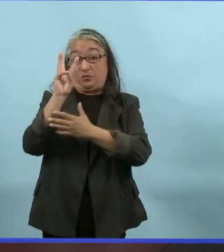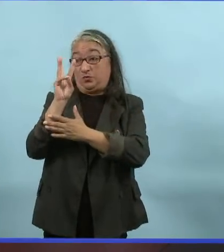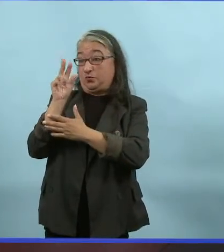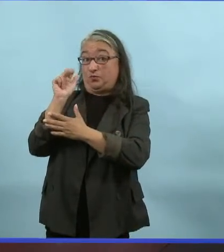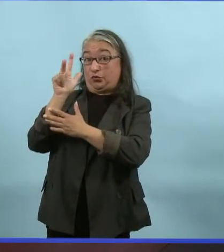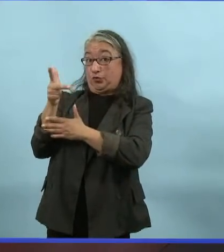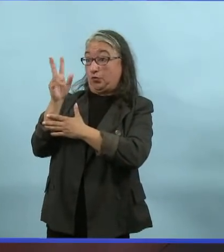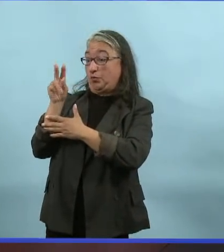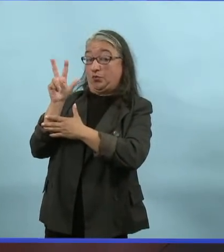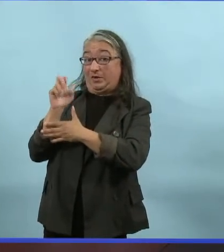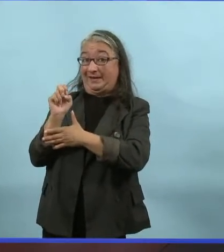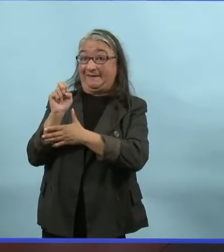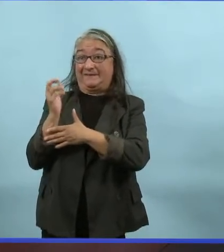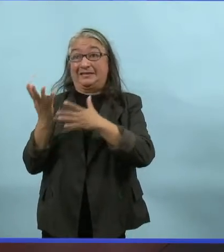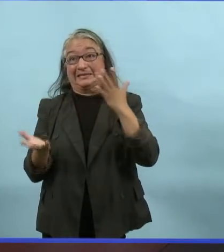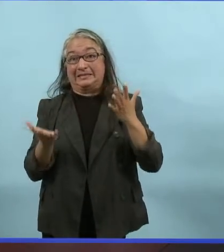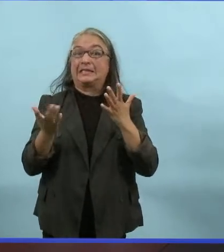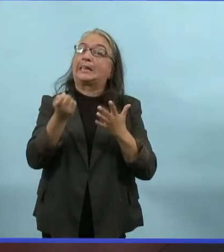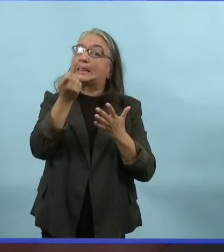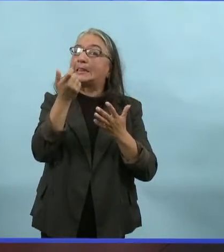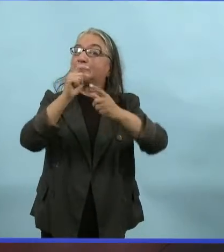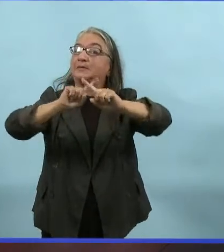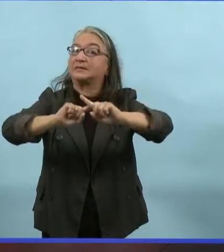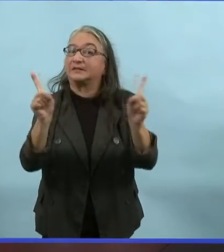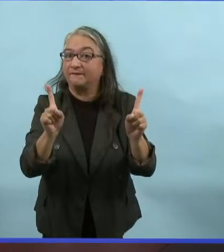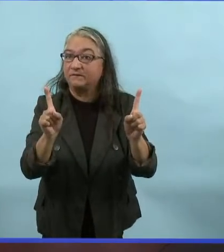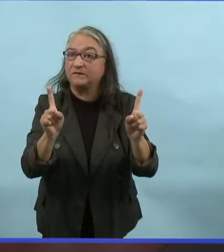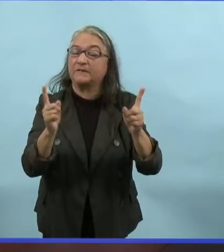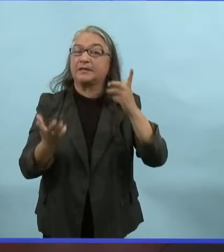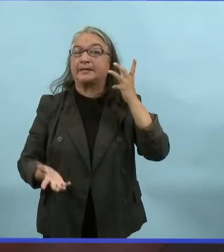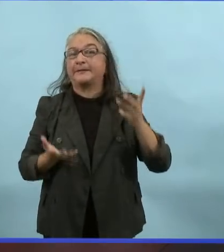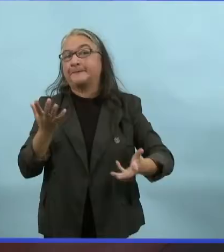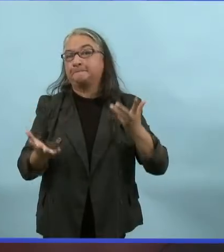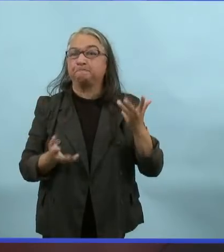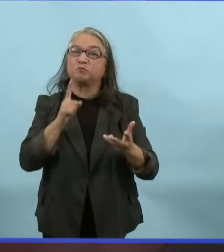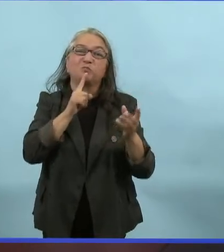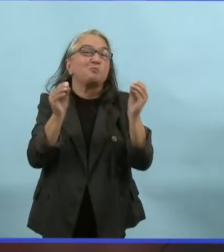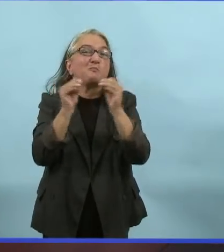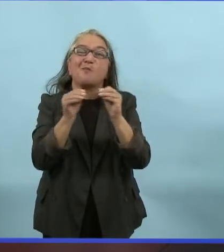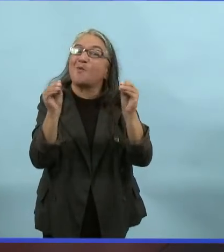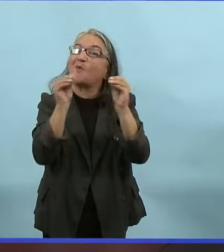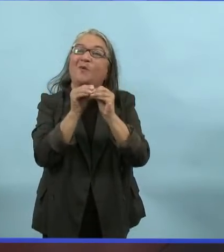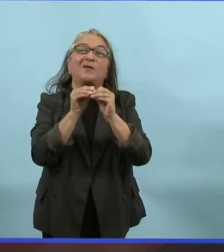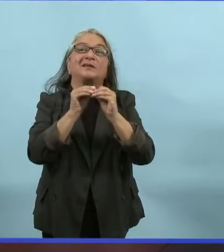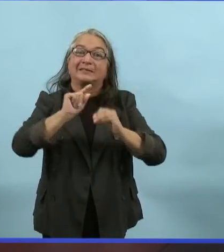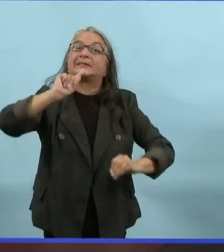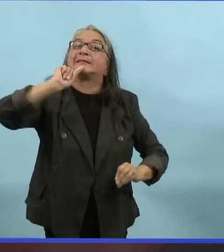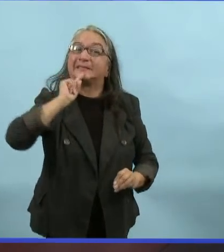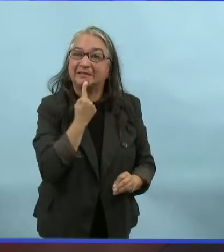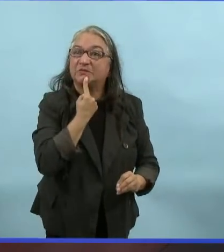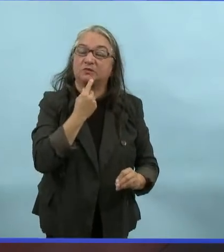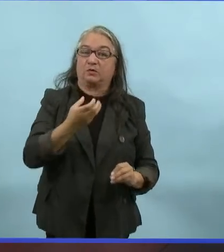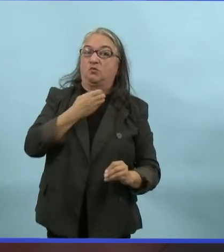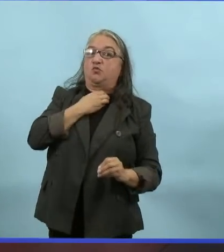out so i've been getting you know more and more severe ones ones that have been reported to me